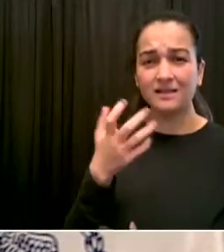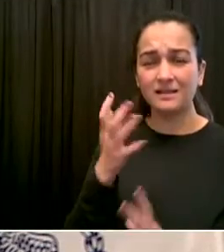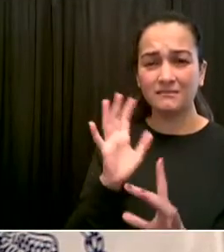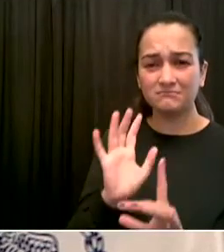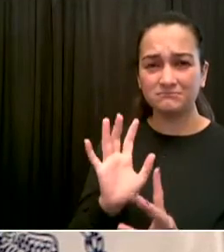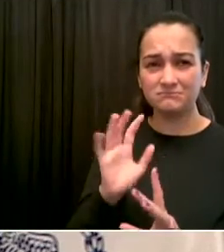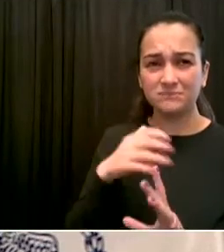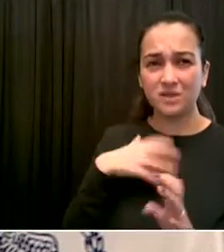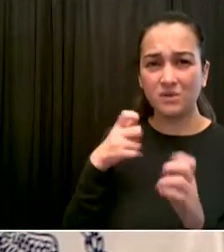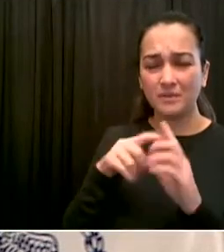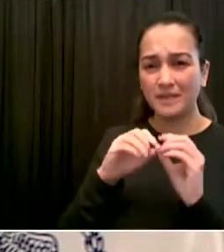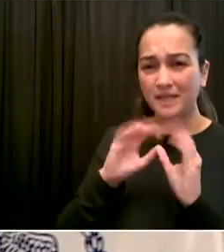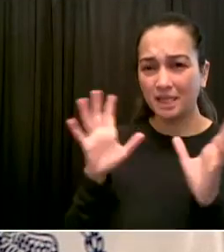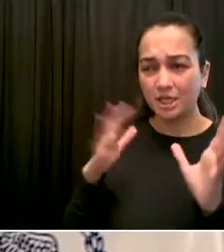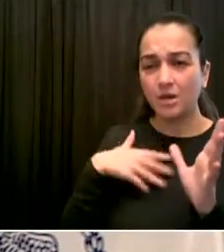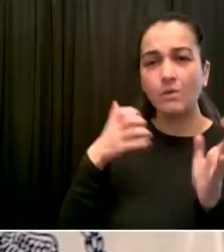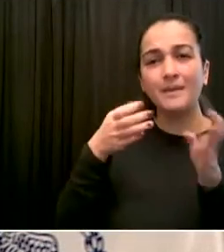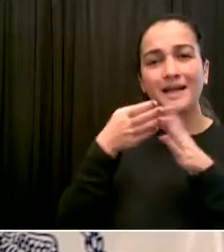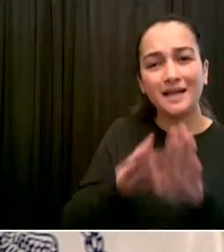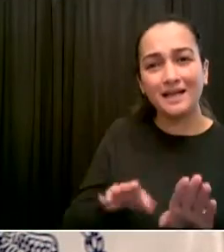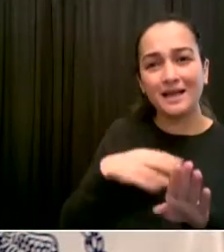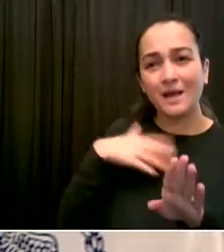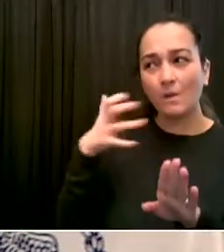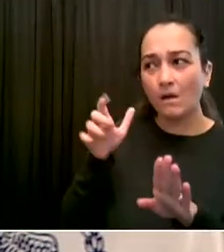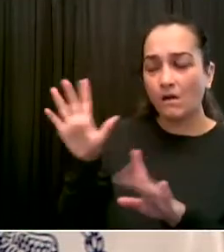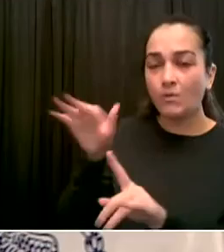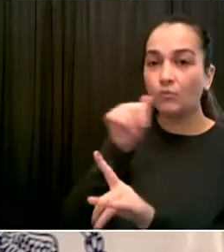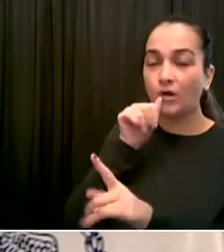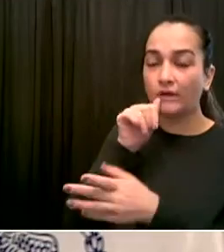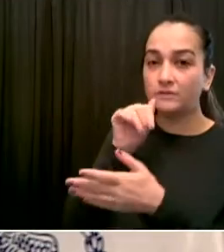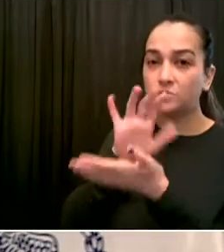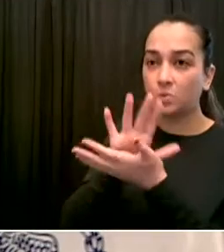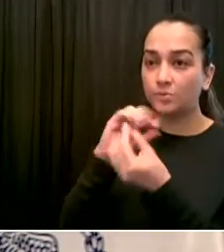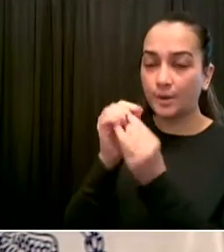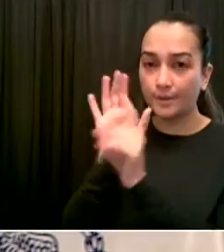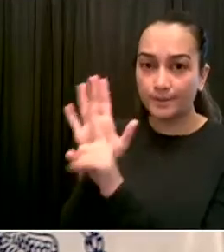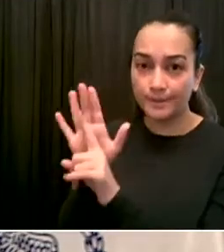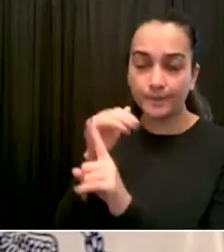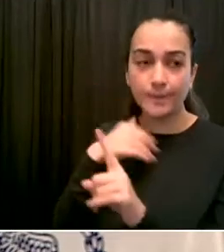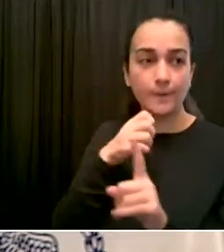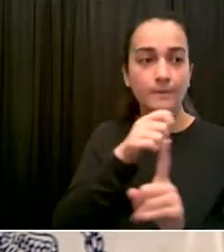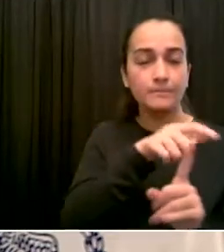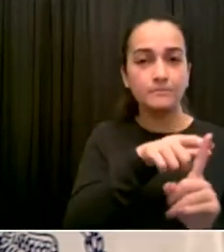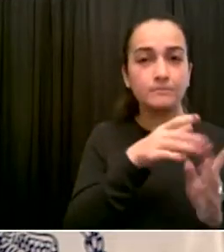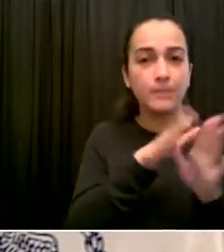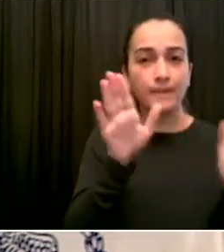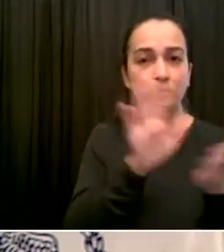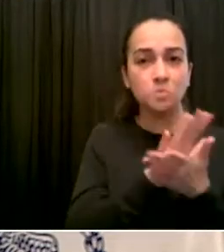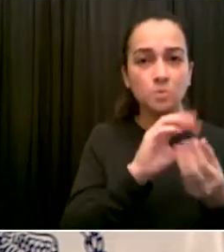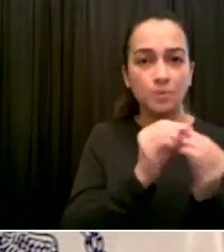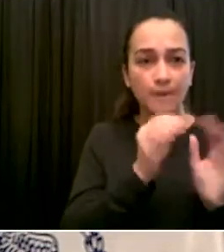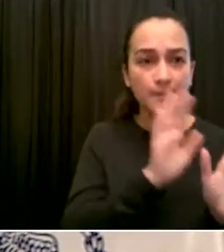THE NUMBERS OFFICIALLY IT DOES NOT PRESENT YOU A CLEAN PICTURE. WHAT WE WILL DO FOR EVERYONE S I